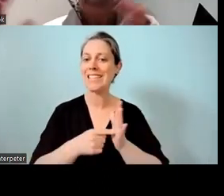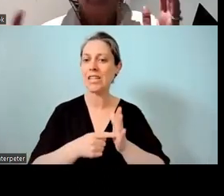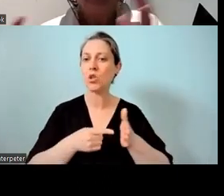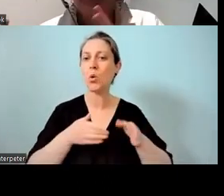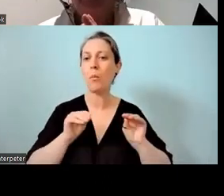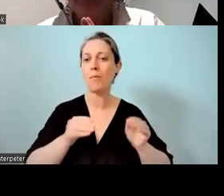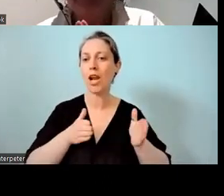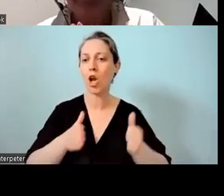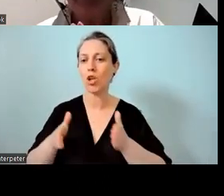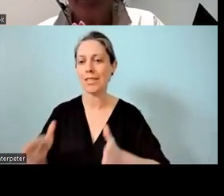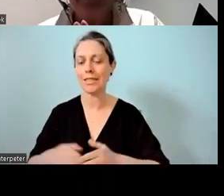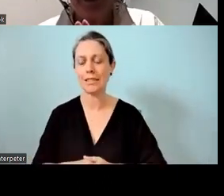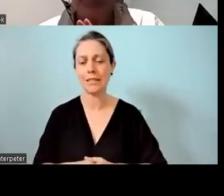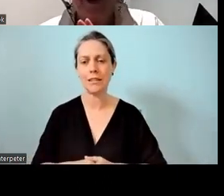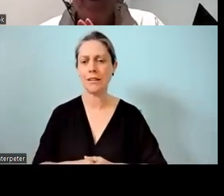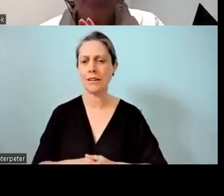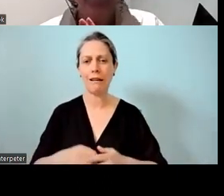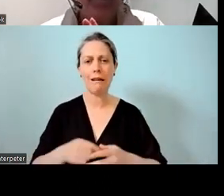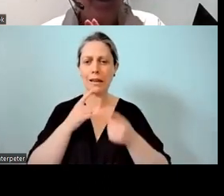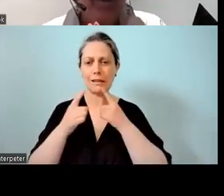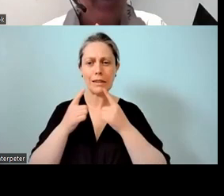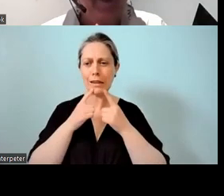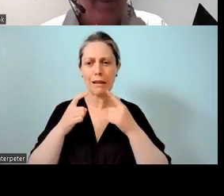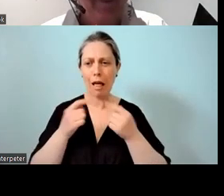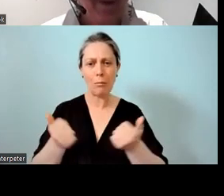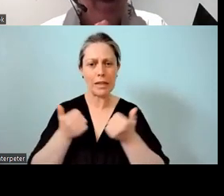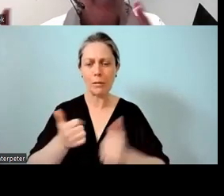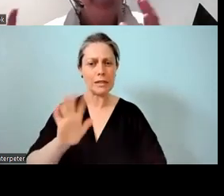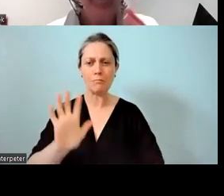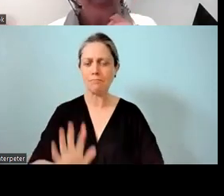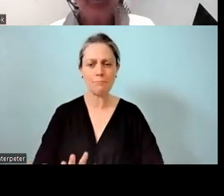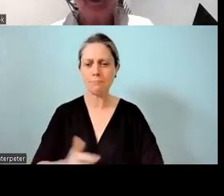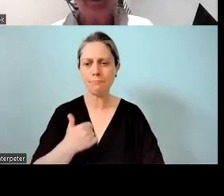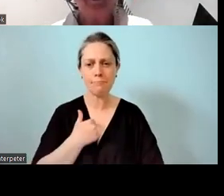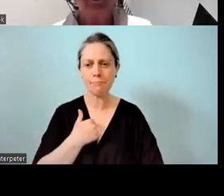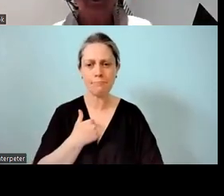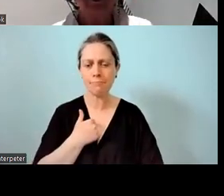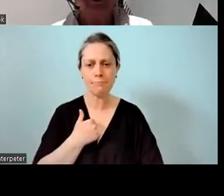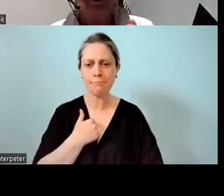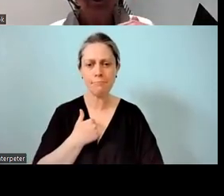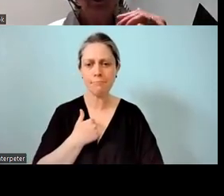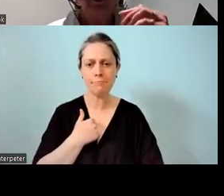And again, I'm not going to go into lots of detail around this, but just to signal the focus